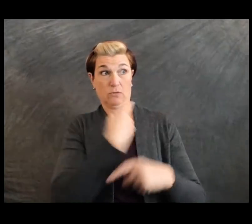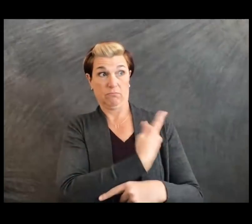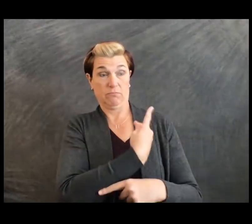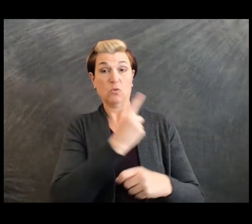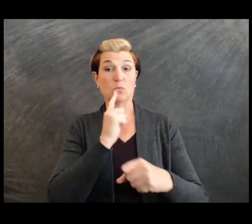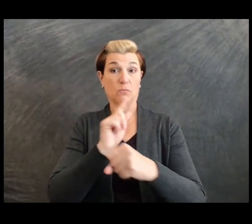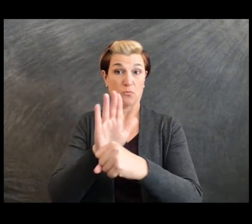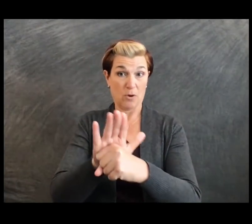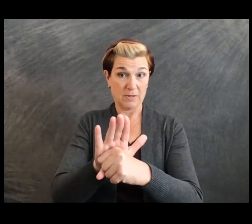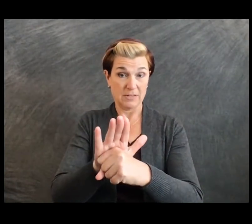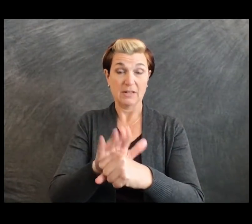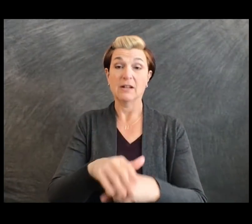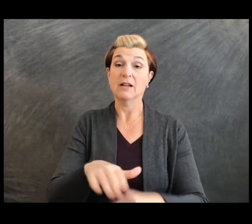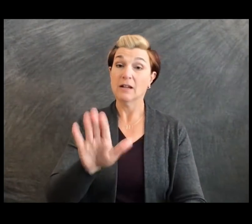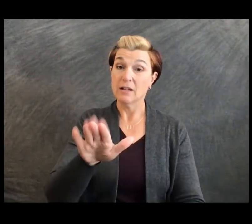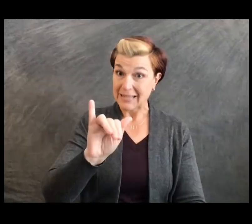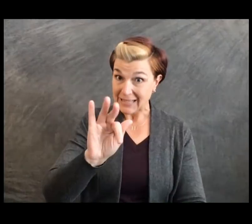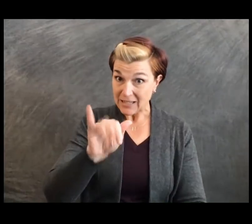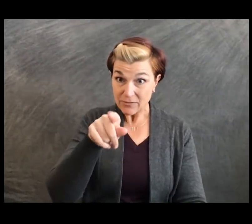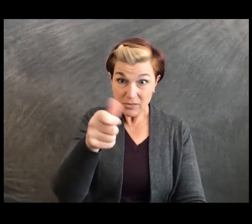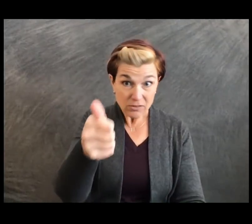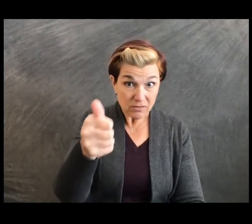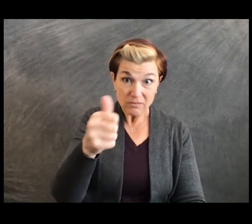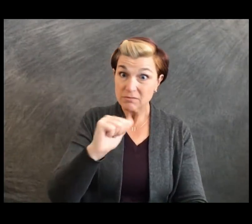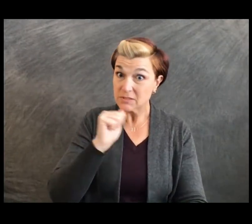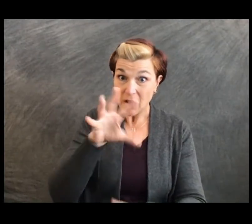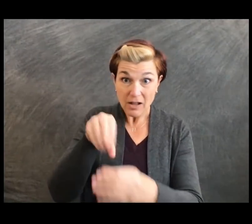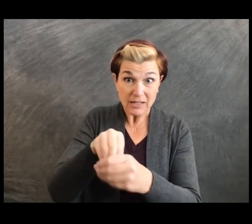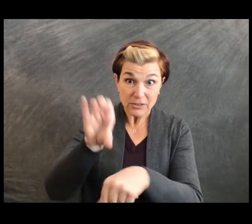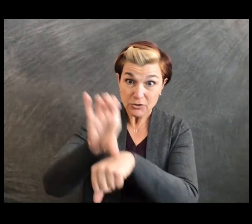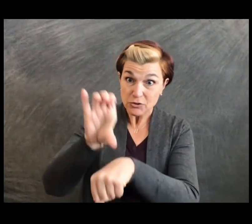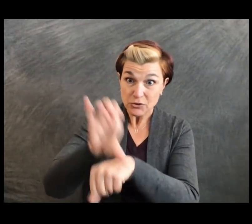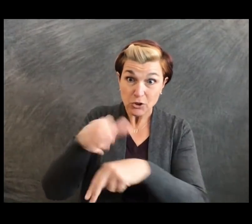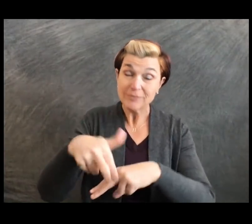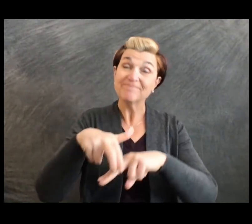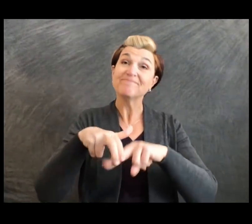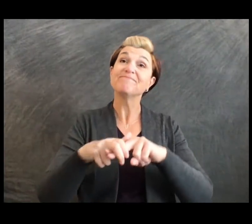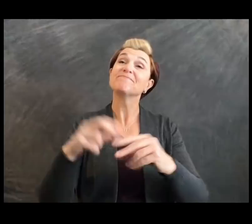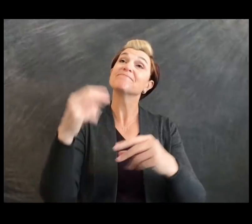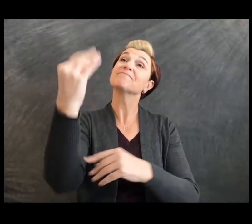that you're not in the pews it's still the good it's still a good idea to if